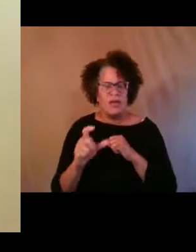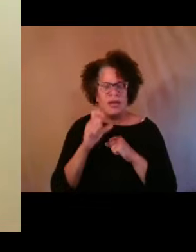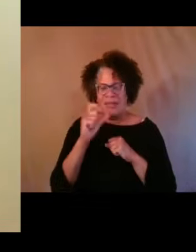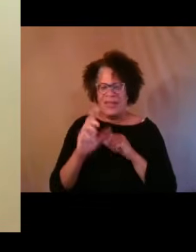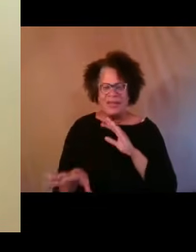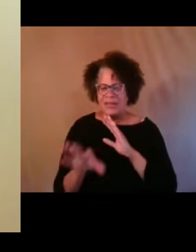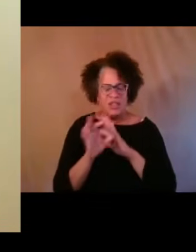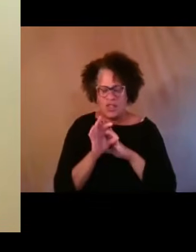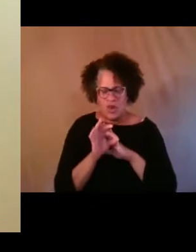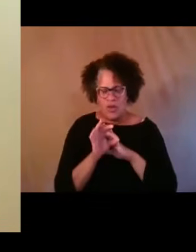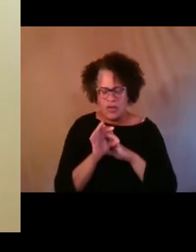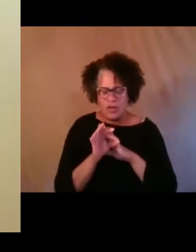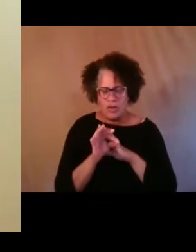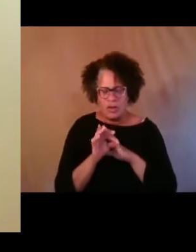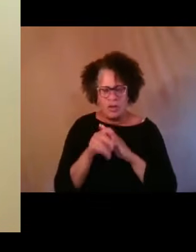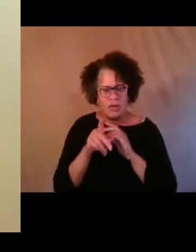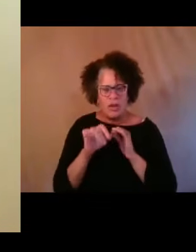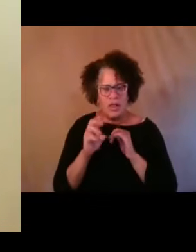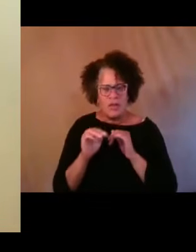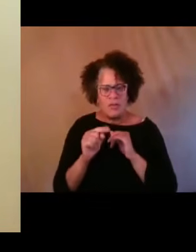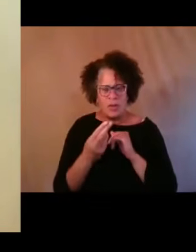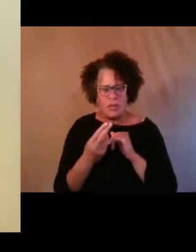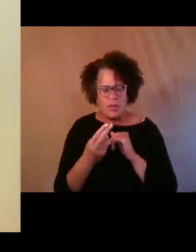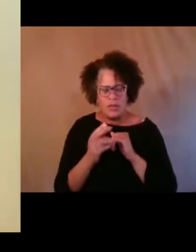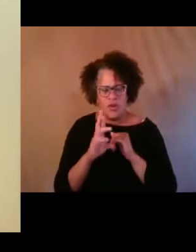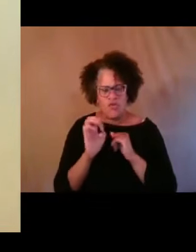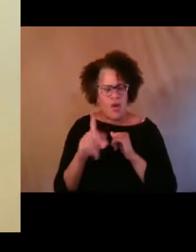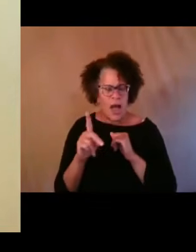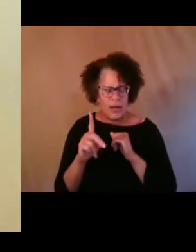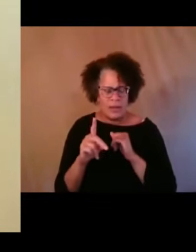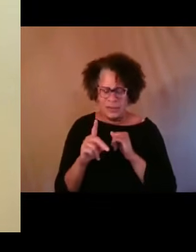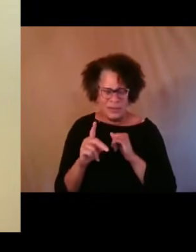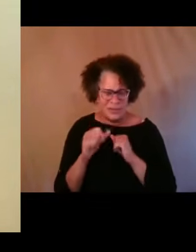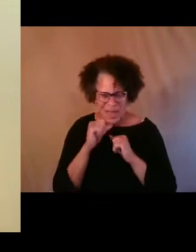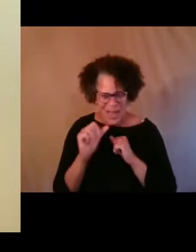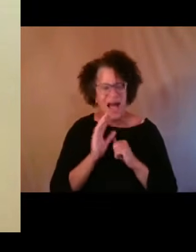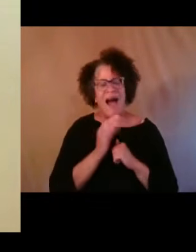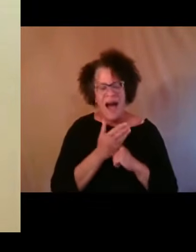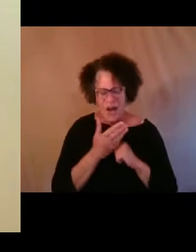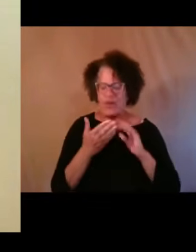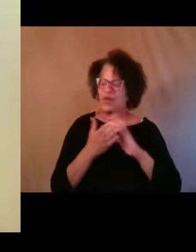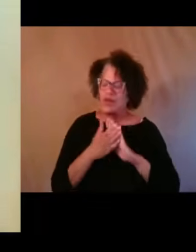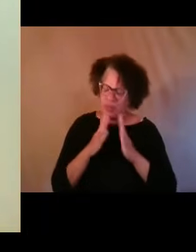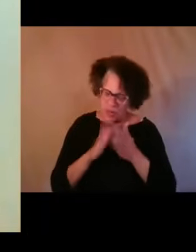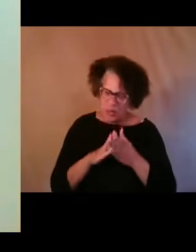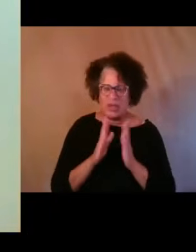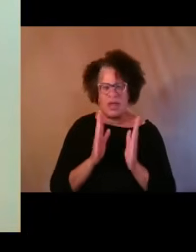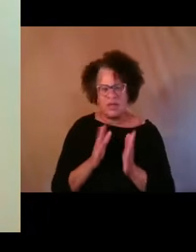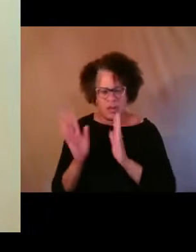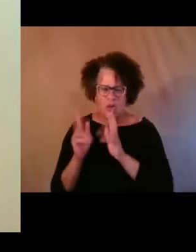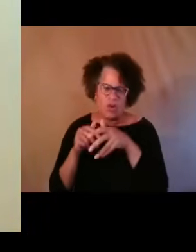like Plymouth Rock organizing. Our communities have been organizing since dirt,